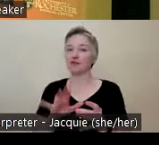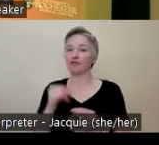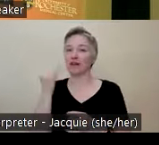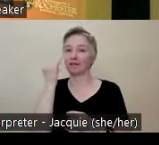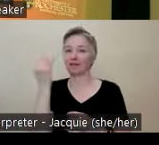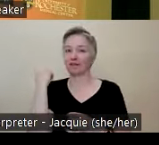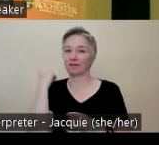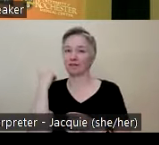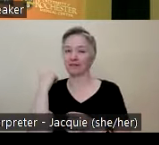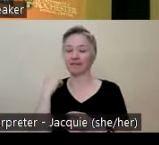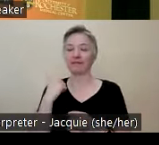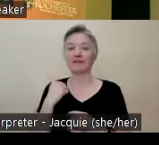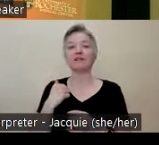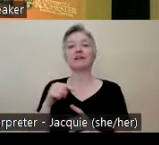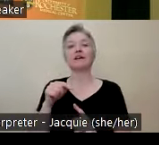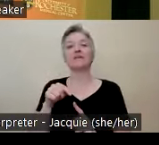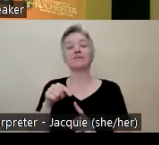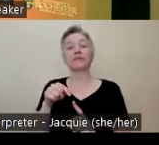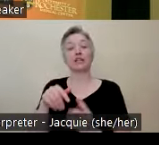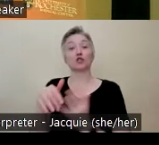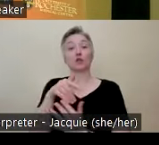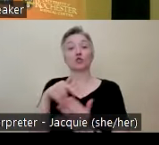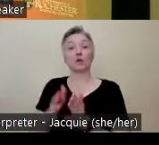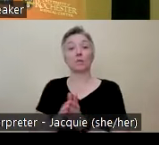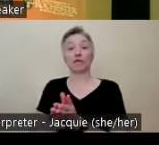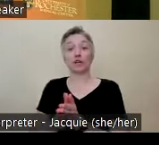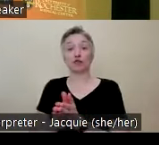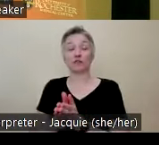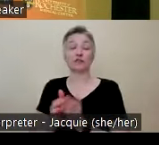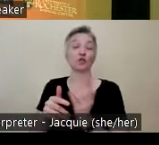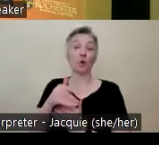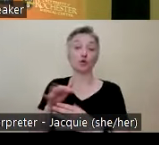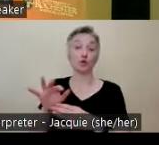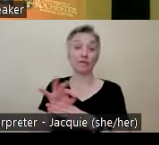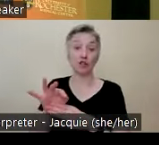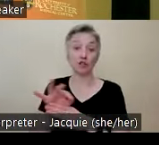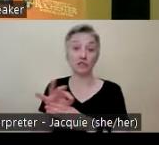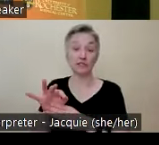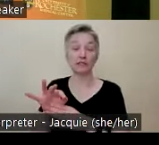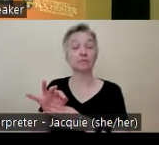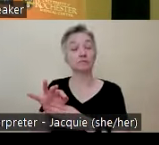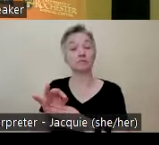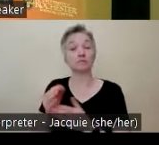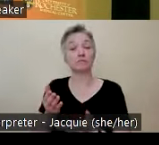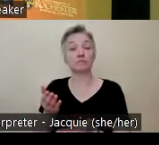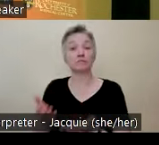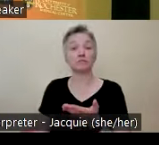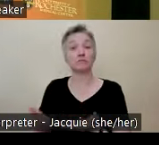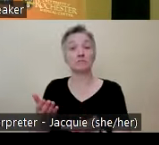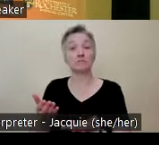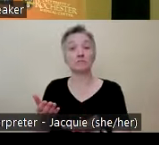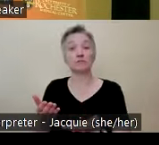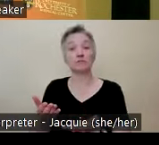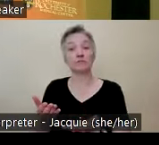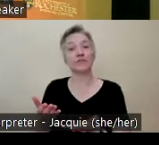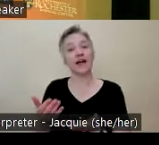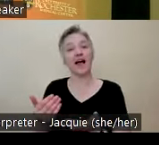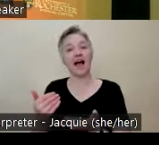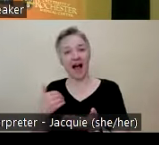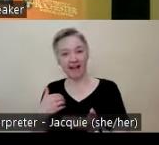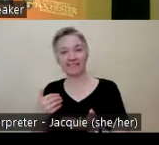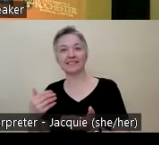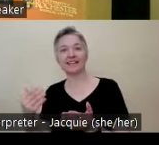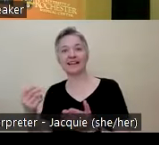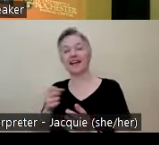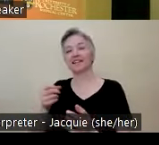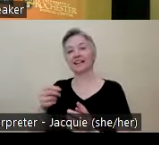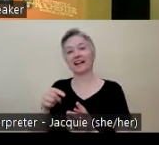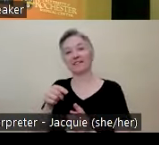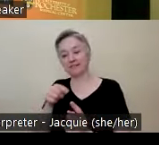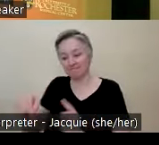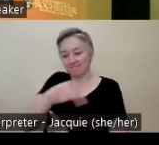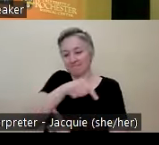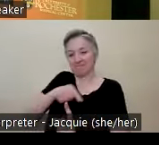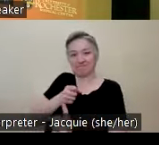um the social motivation or social functioning likely also back impacts self-regulation so I